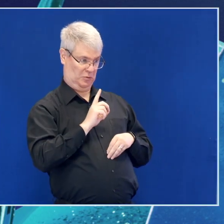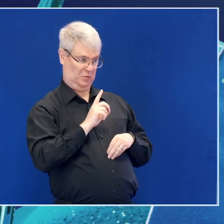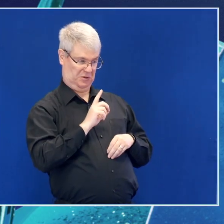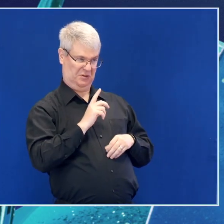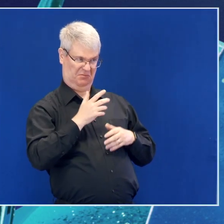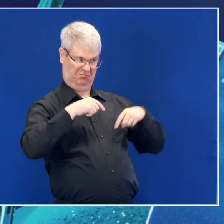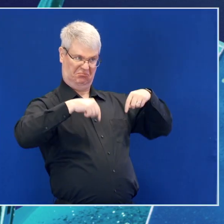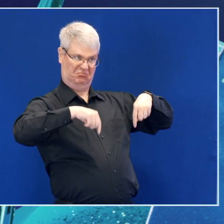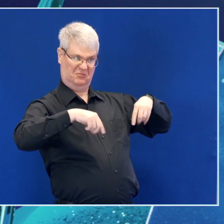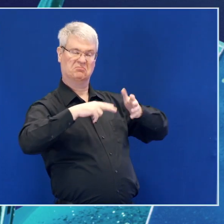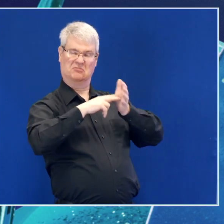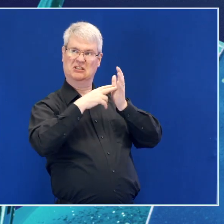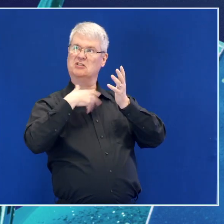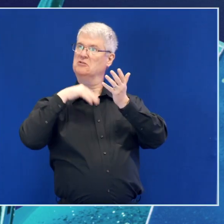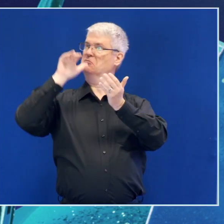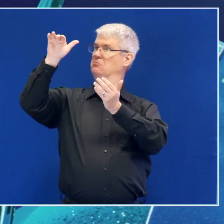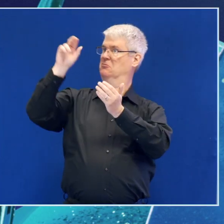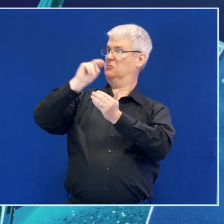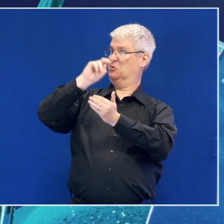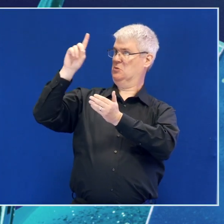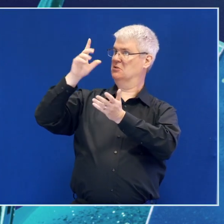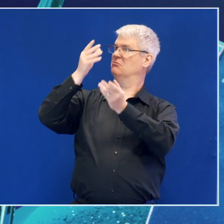and opportunities to be involved here.